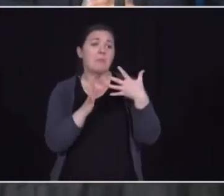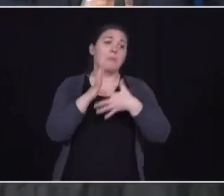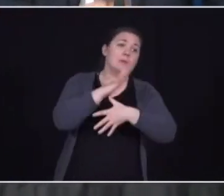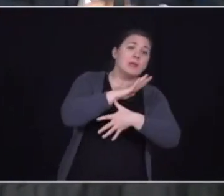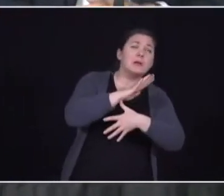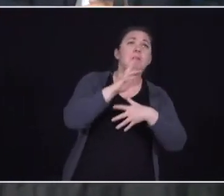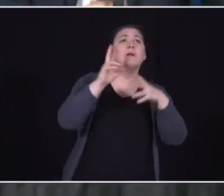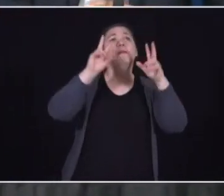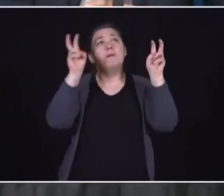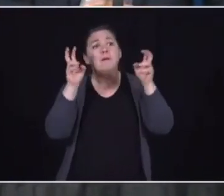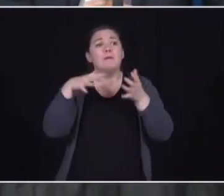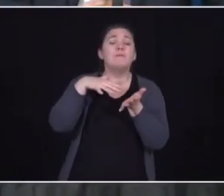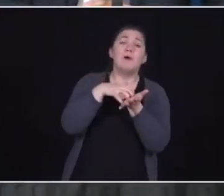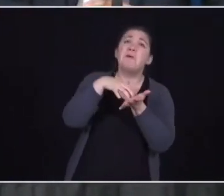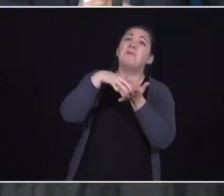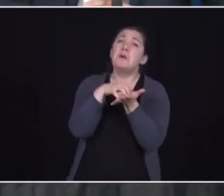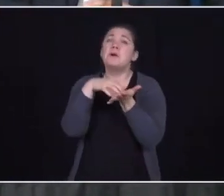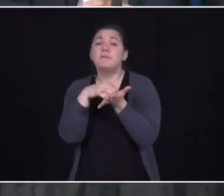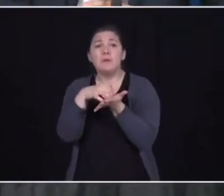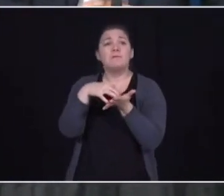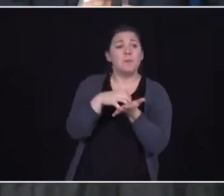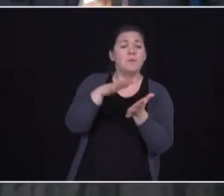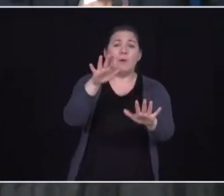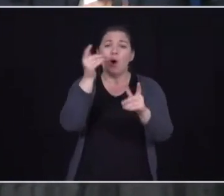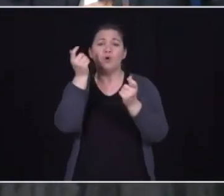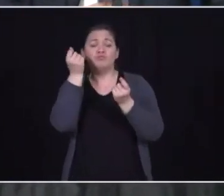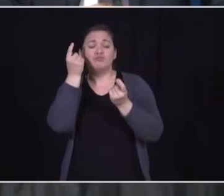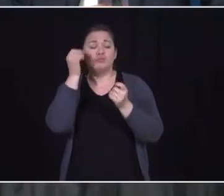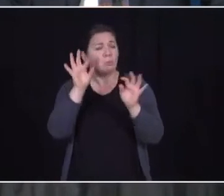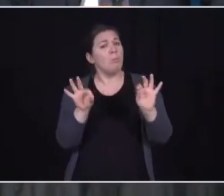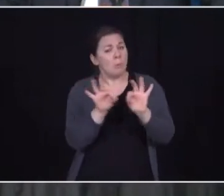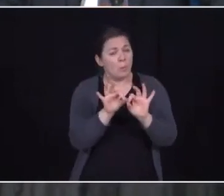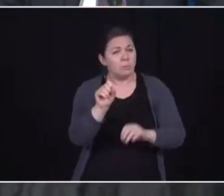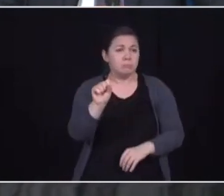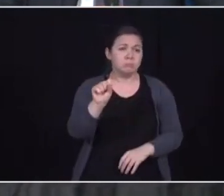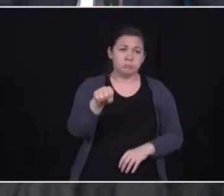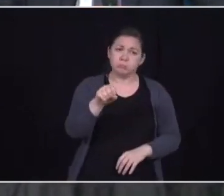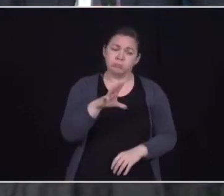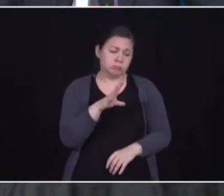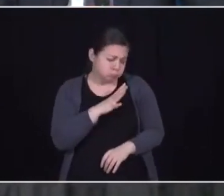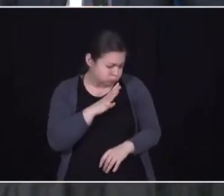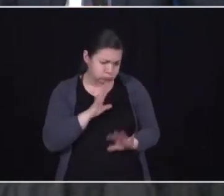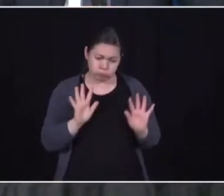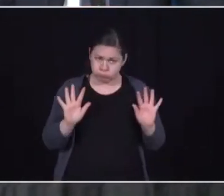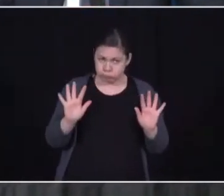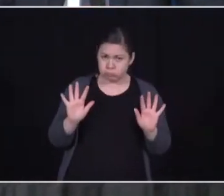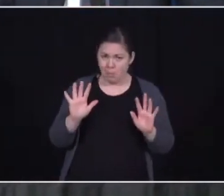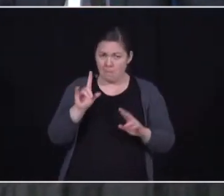the other community leaders to figure out how to best provide that within the local areas. They could Doctor Yaffe.